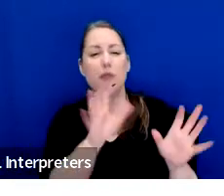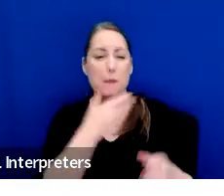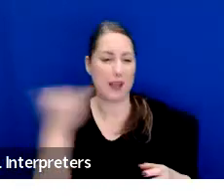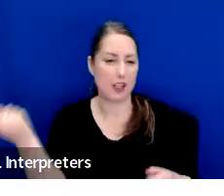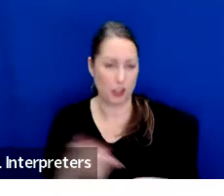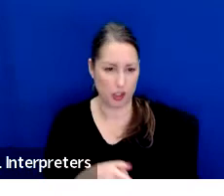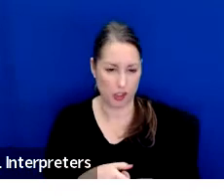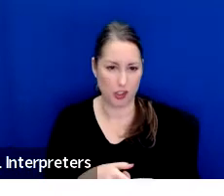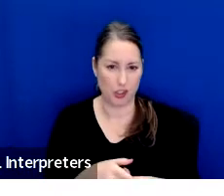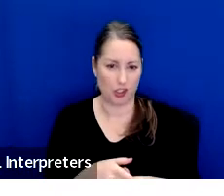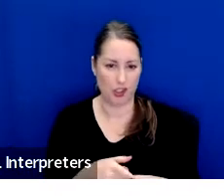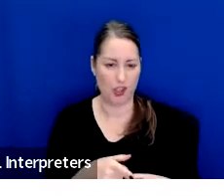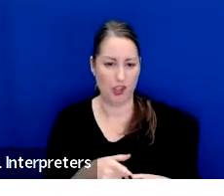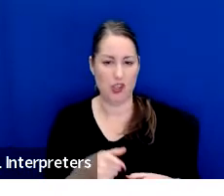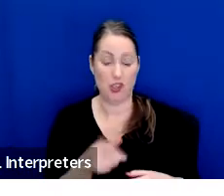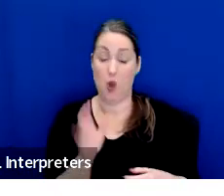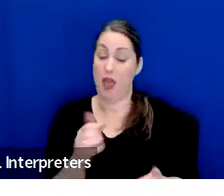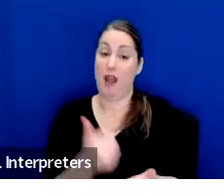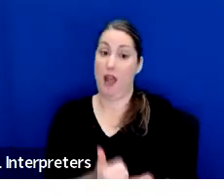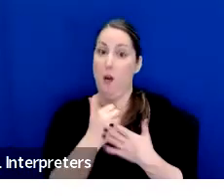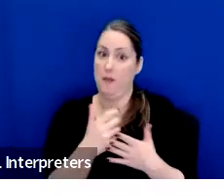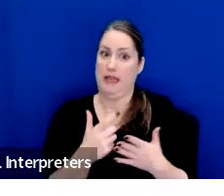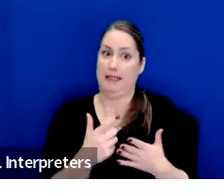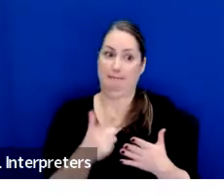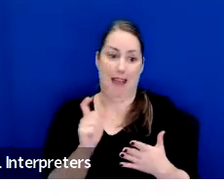Okay, so let's see